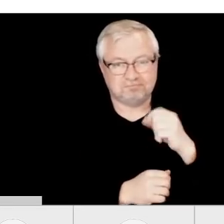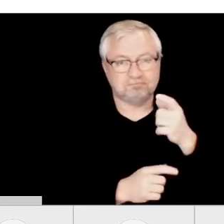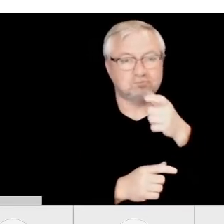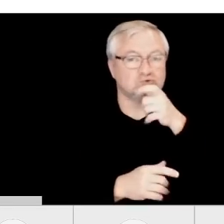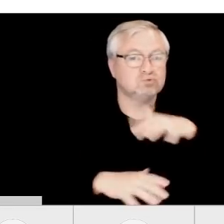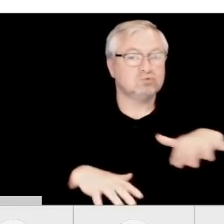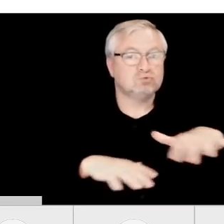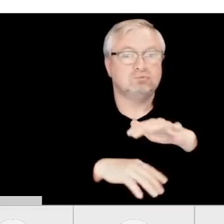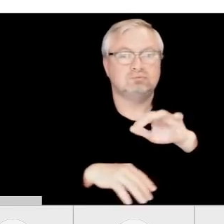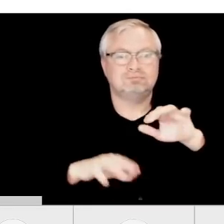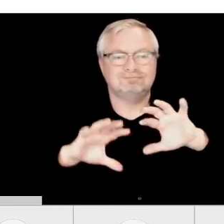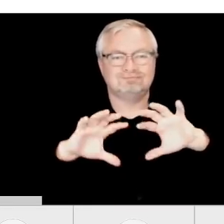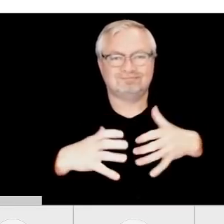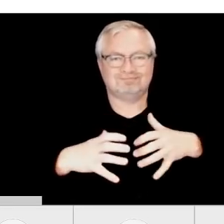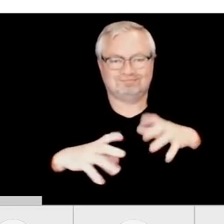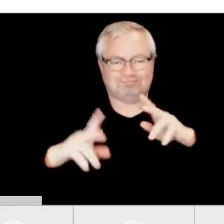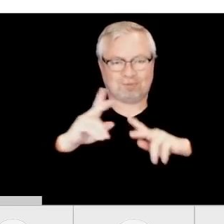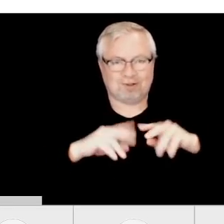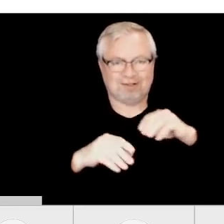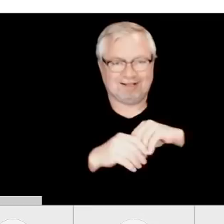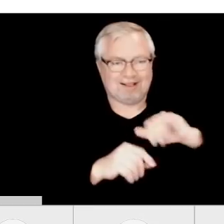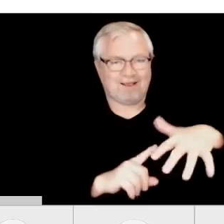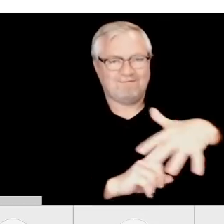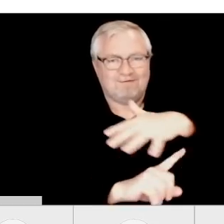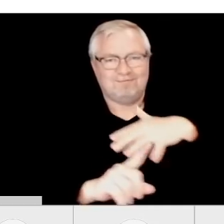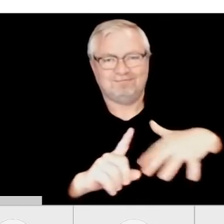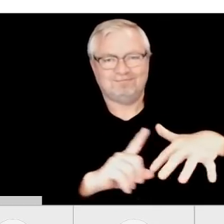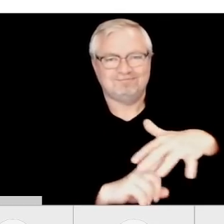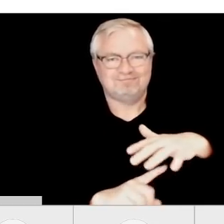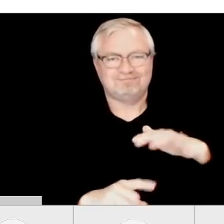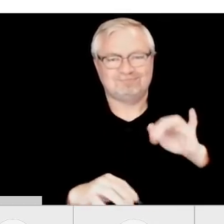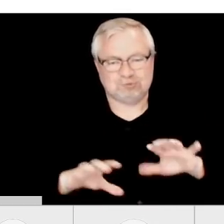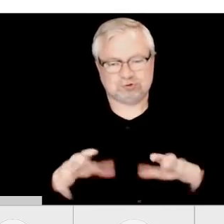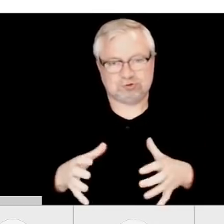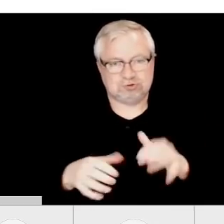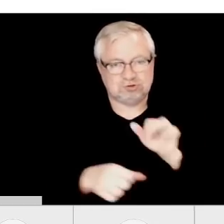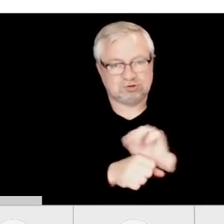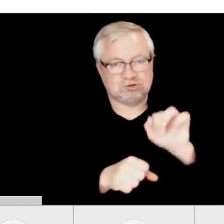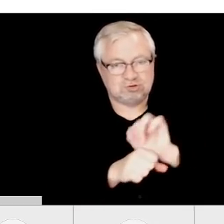it's important to eventually get up to 20,000 tests per day or beyond so that